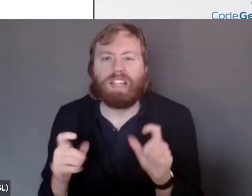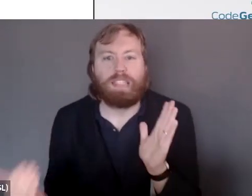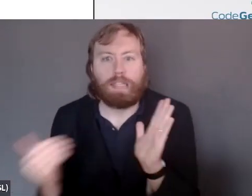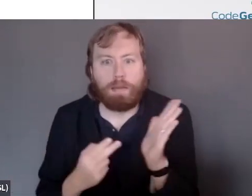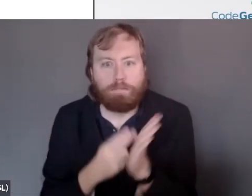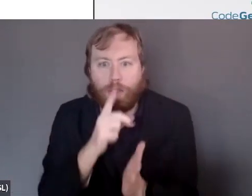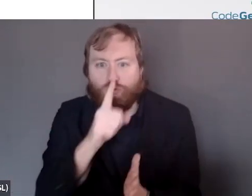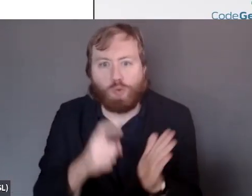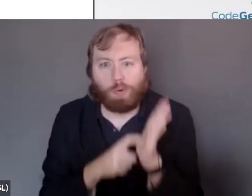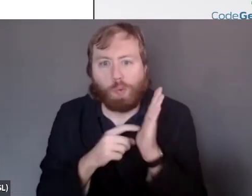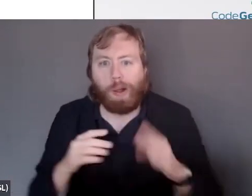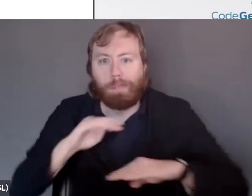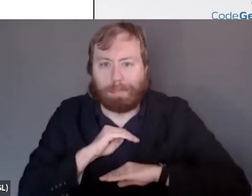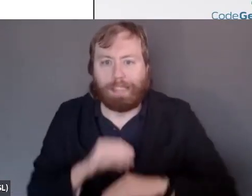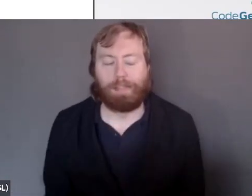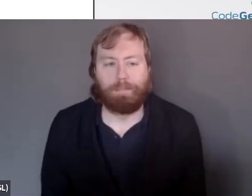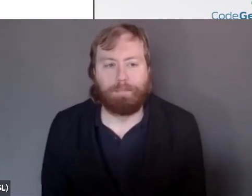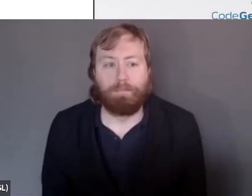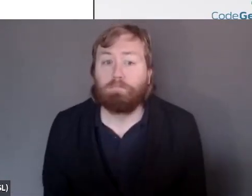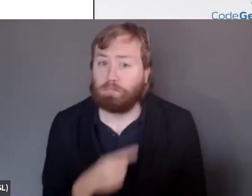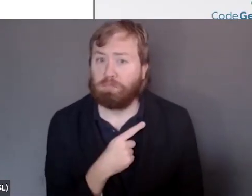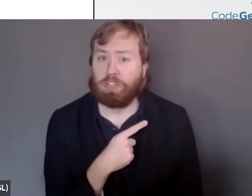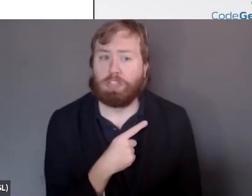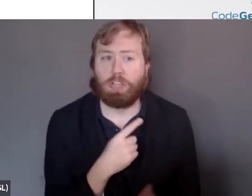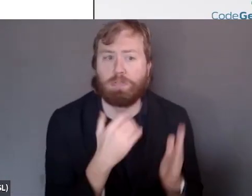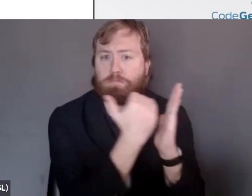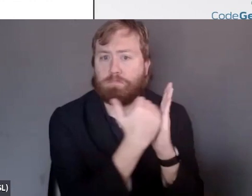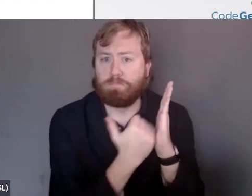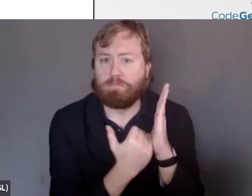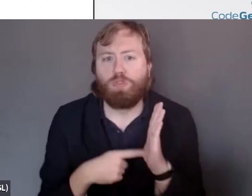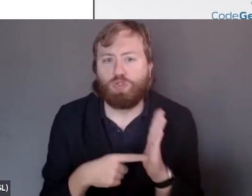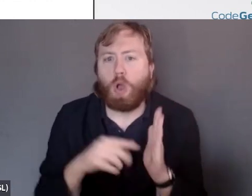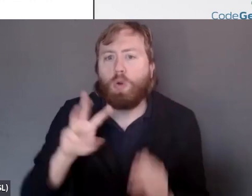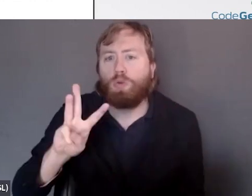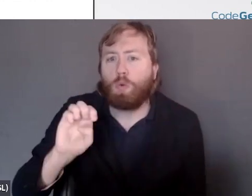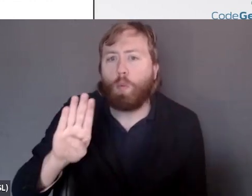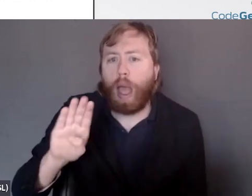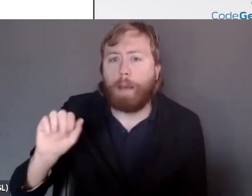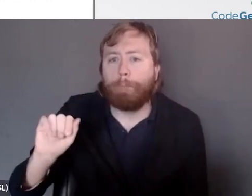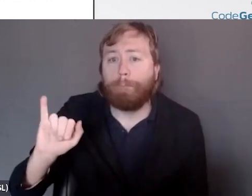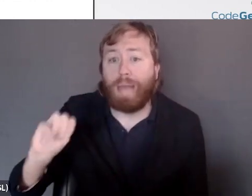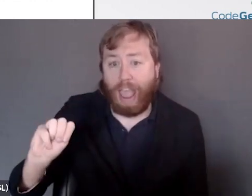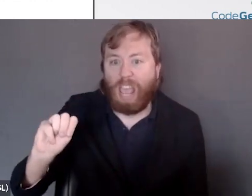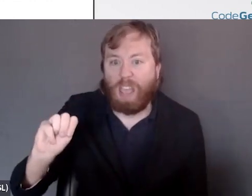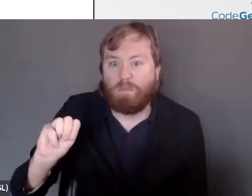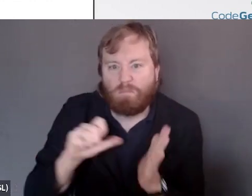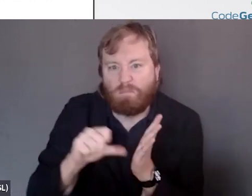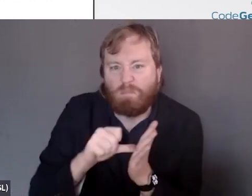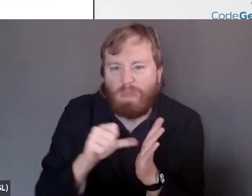This screen shows an excerpt of the WebAIM page, the link I mentioned on the previous slide.